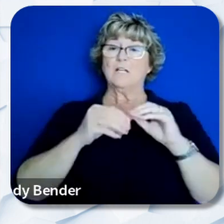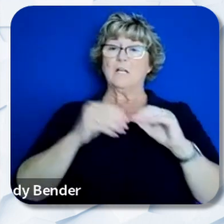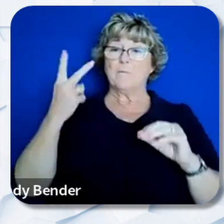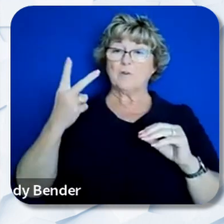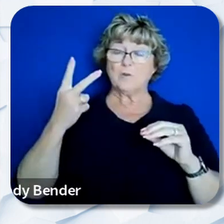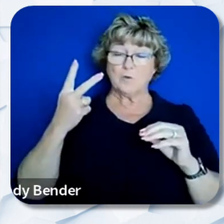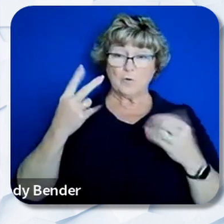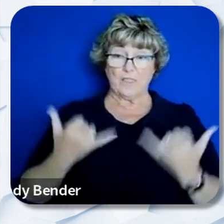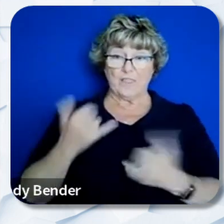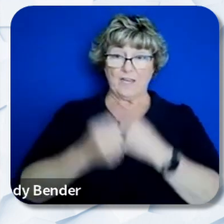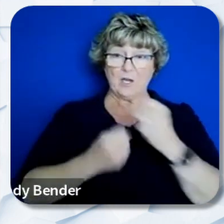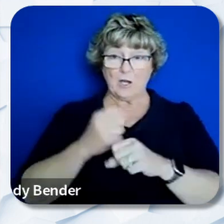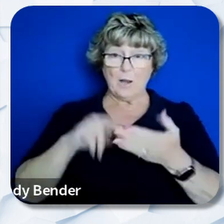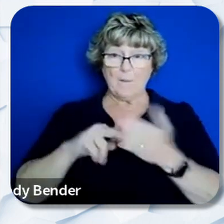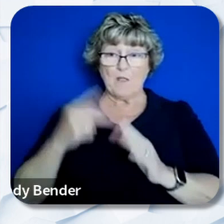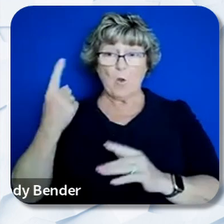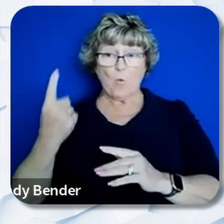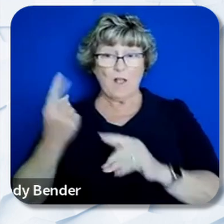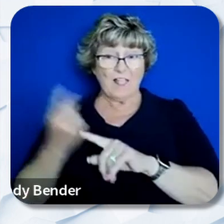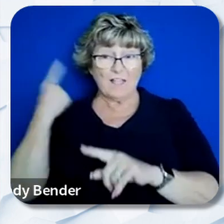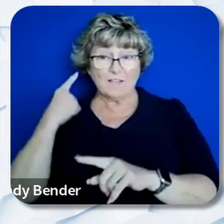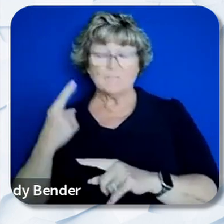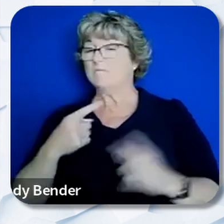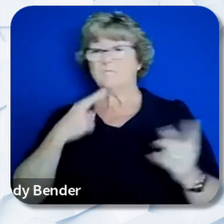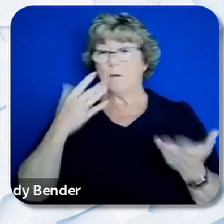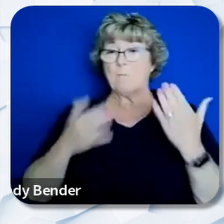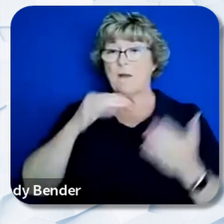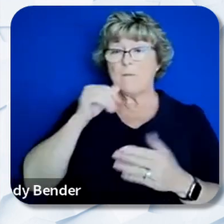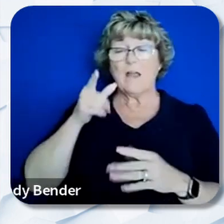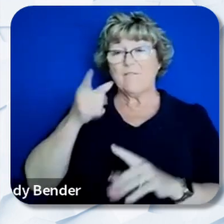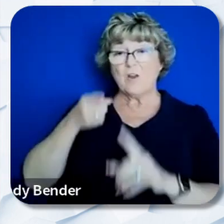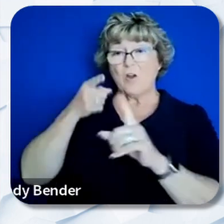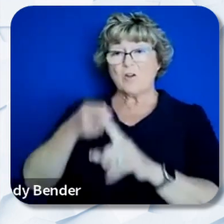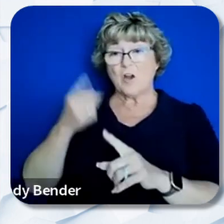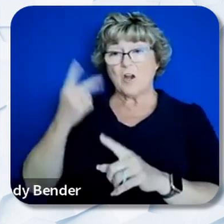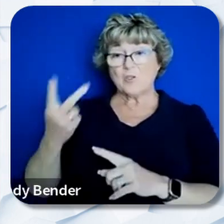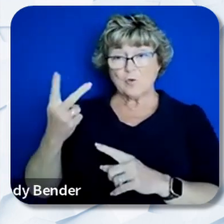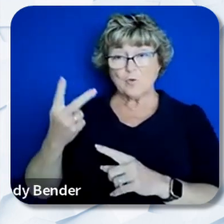1 last year?" Probably not. If you were Targeted Level 2 last year, you were likely in disproportionality